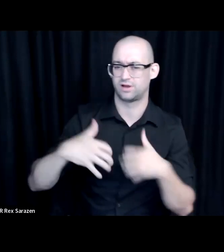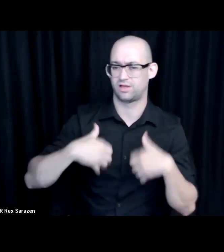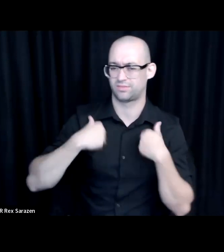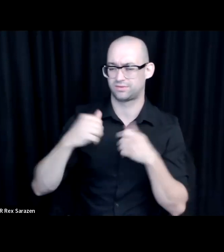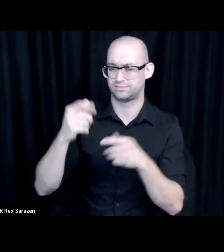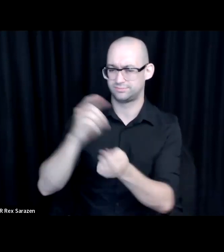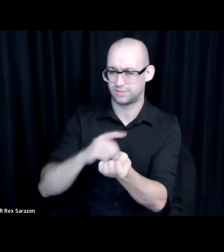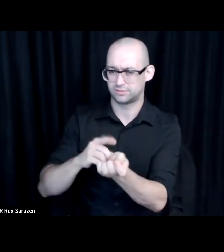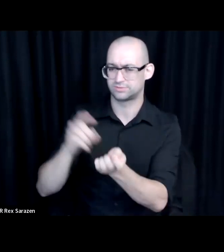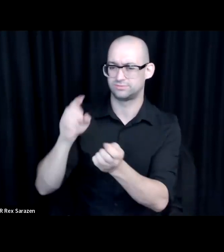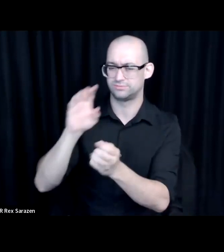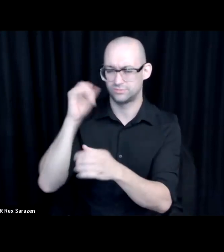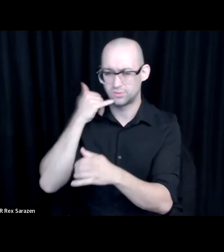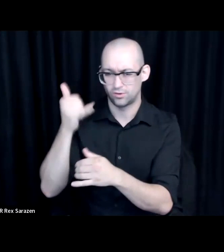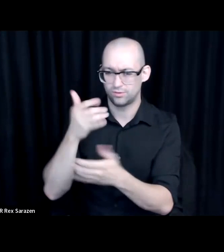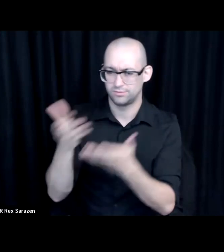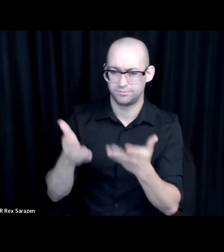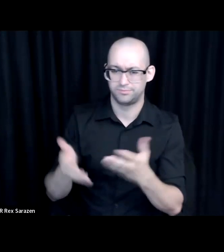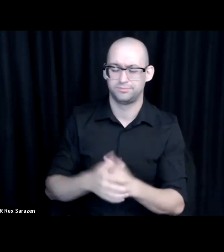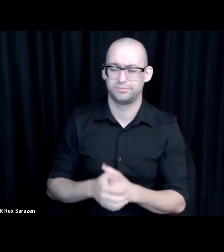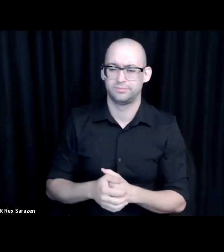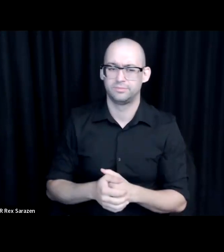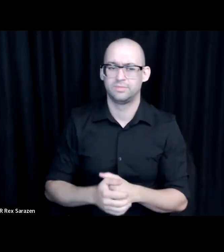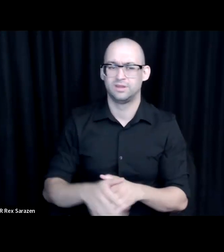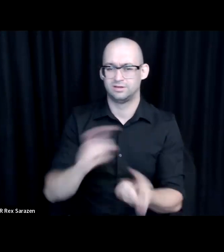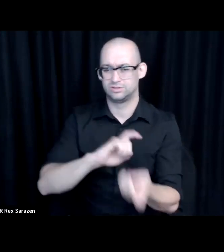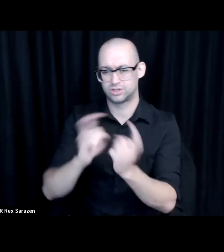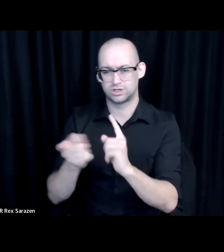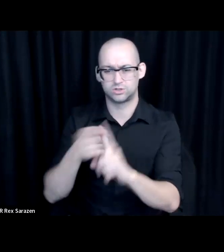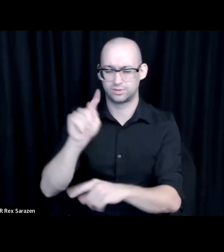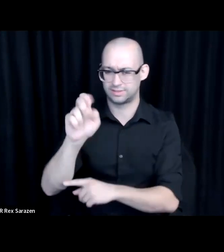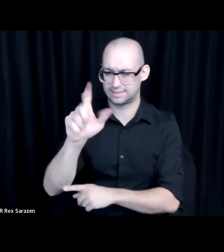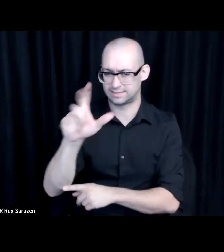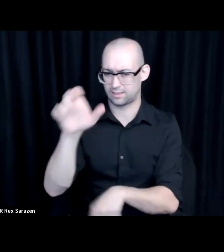As we've seen more job shift to telework and we also see people shifting more toward what they